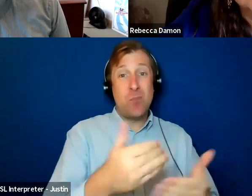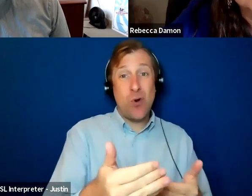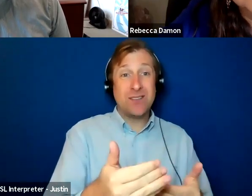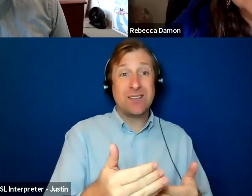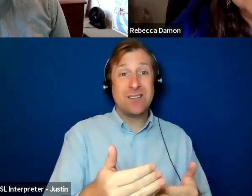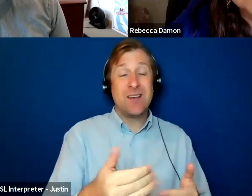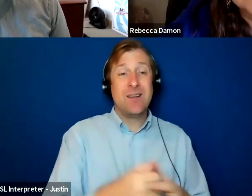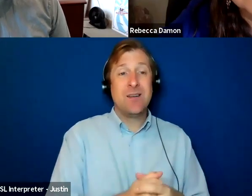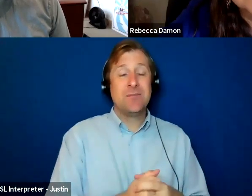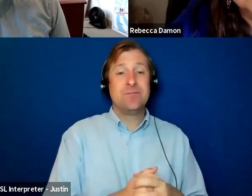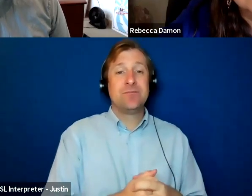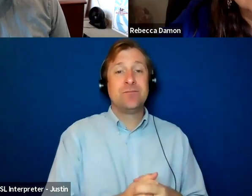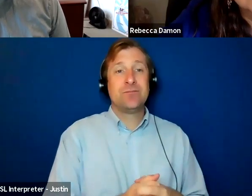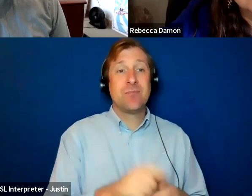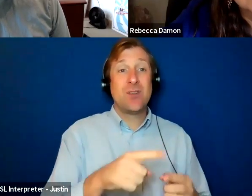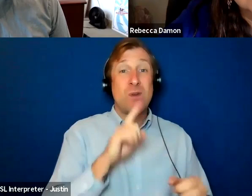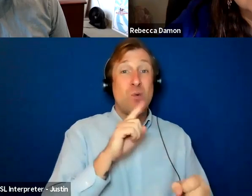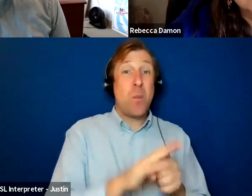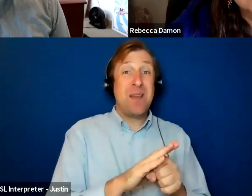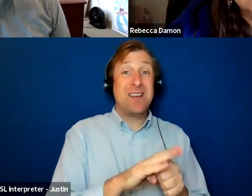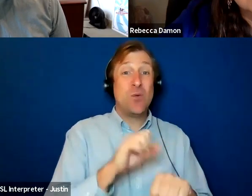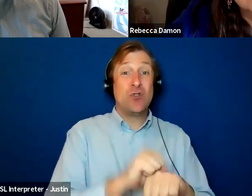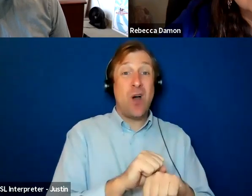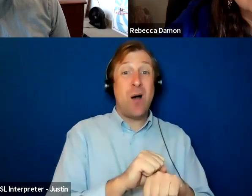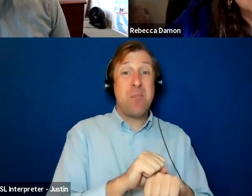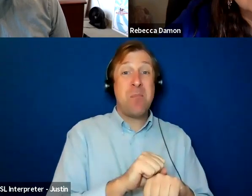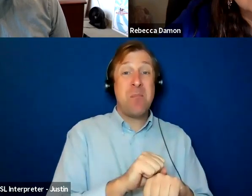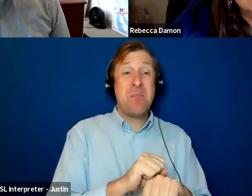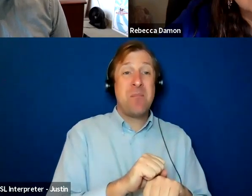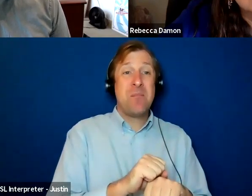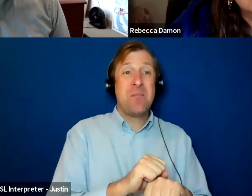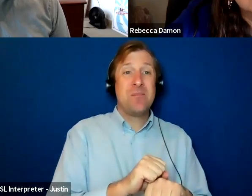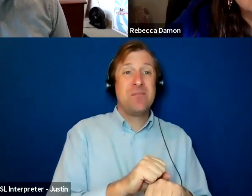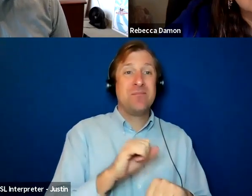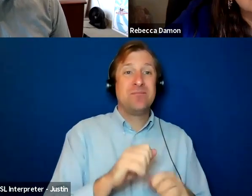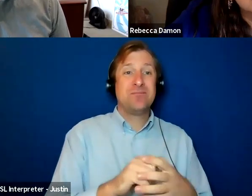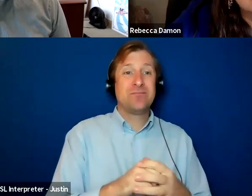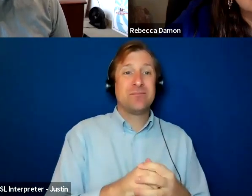because once you've committed to doing the job, I think, that will be, it's not that you can't maybe get some of those things